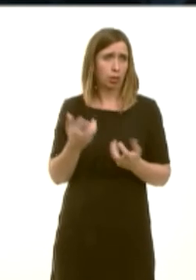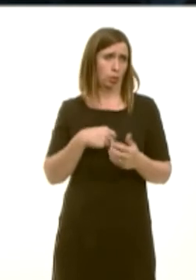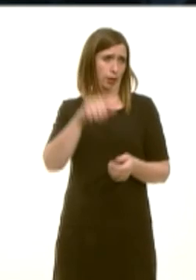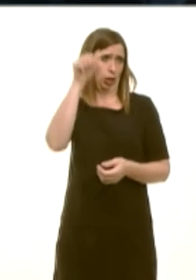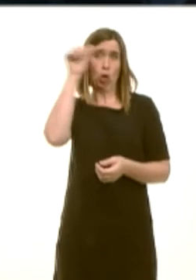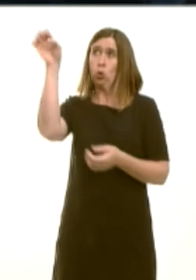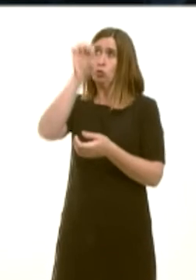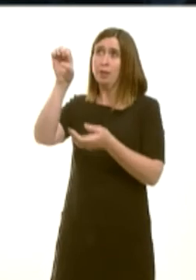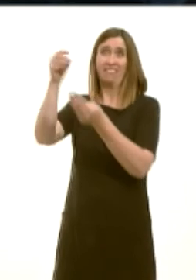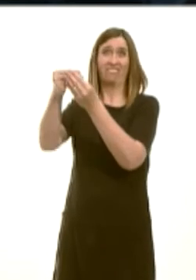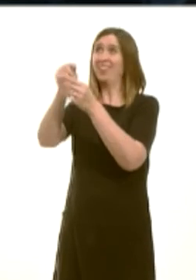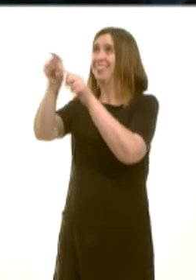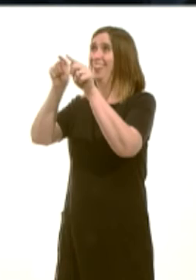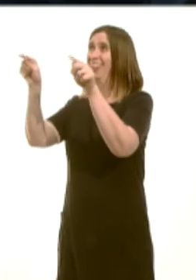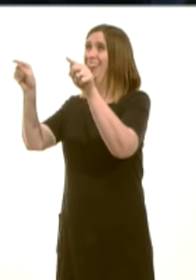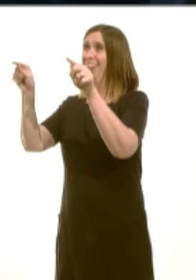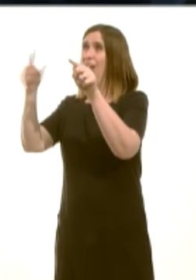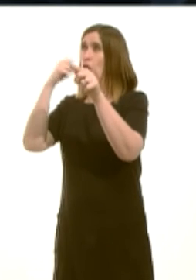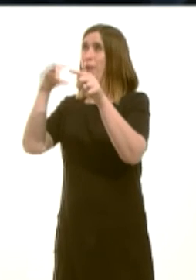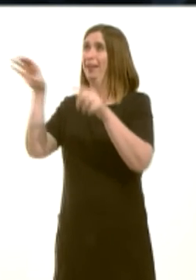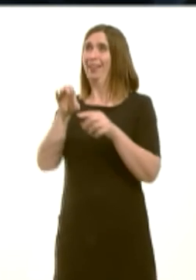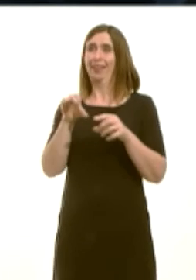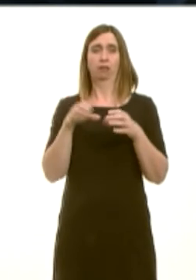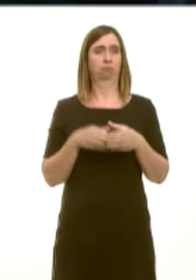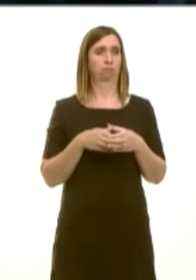will deliver any more sustainable growth than the last, which your predecessor, Rhodri Morgan,